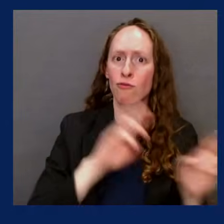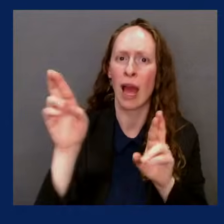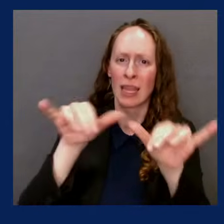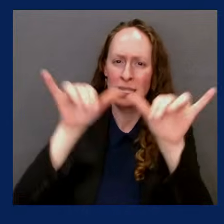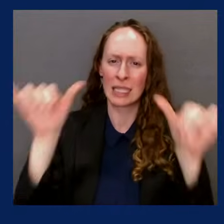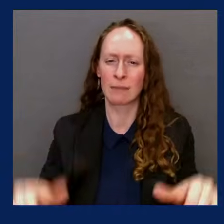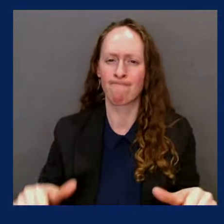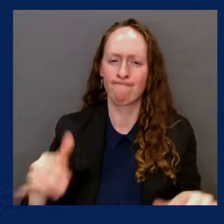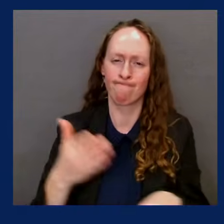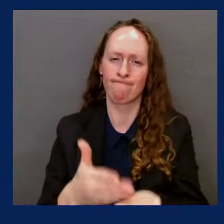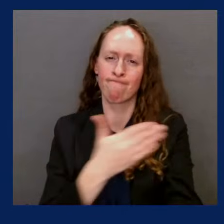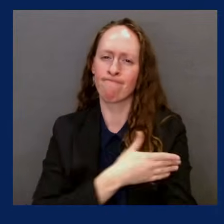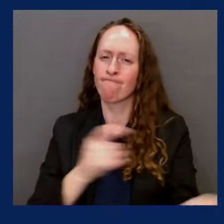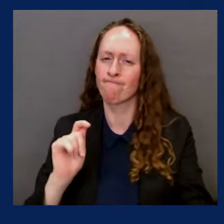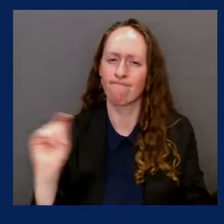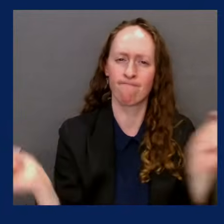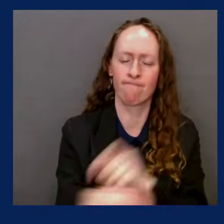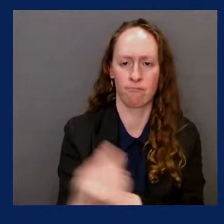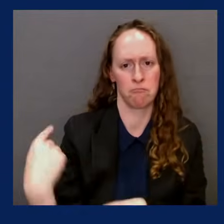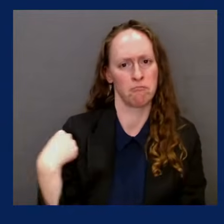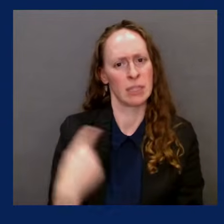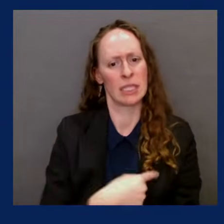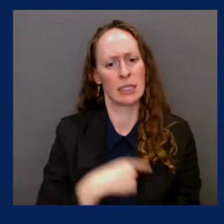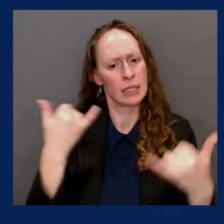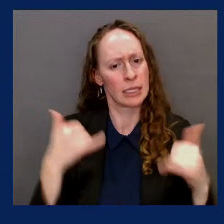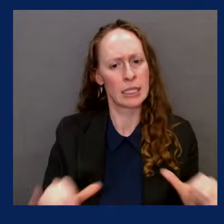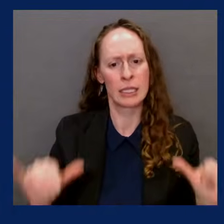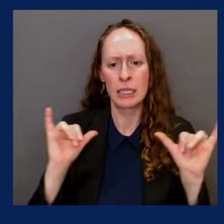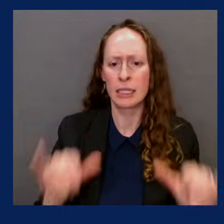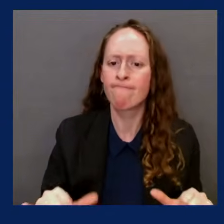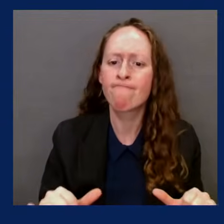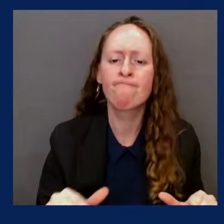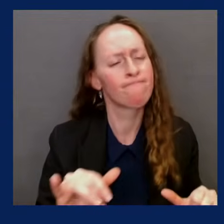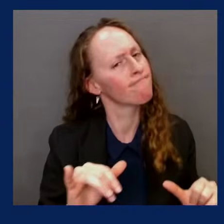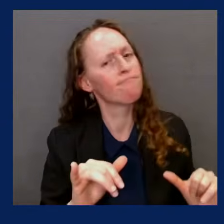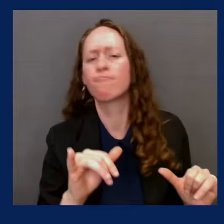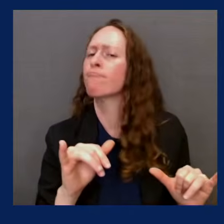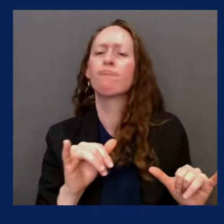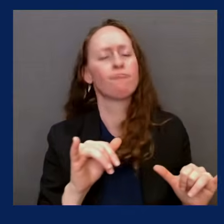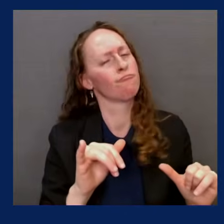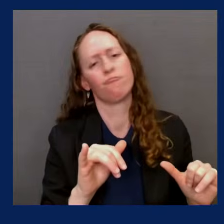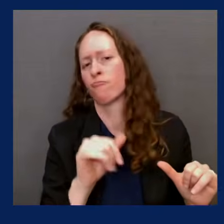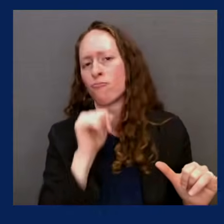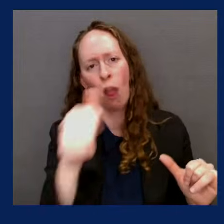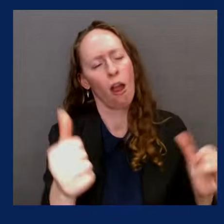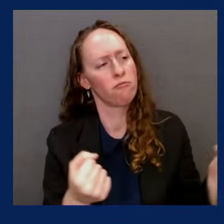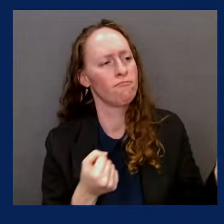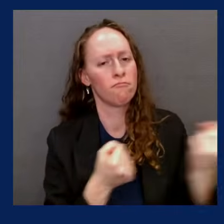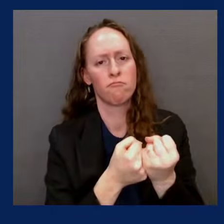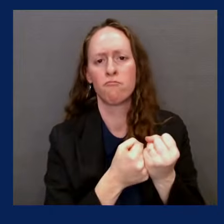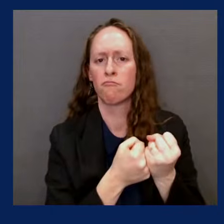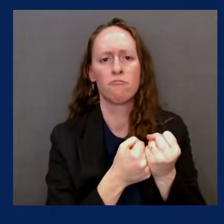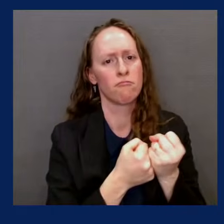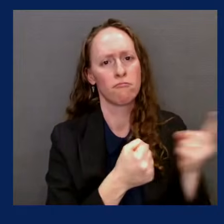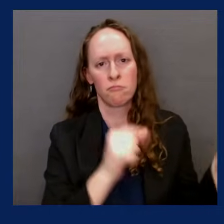Australia stands with Ukraine. And President Biden welcomed the package for further assistance that I announced yesterday.